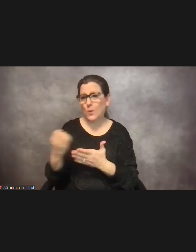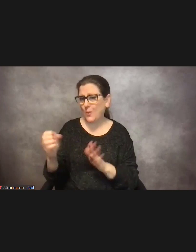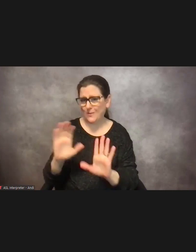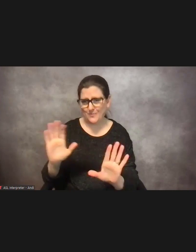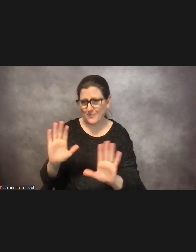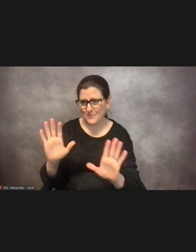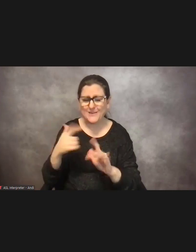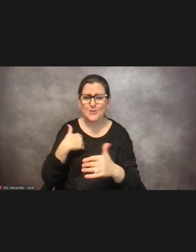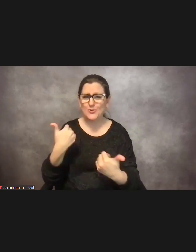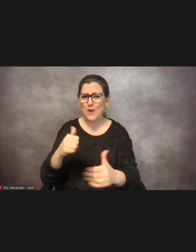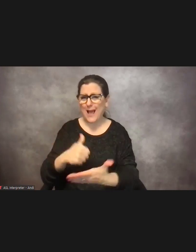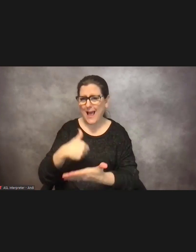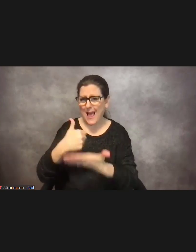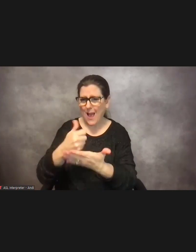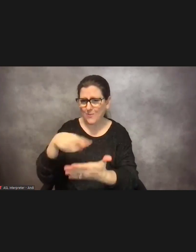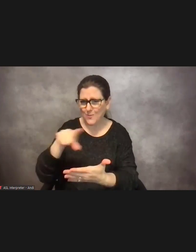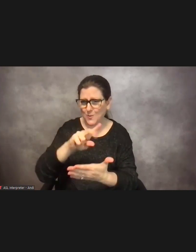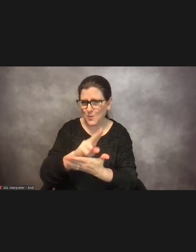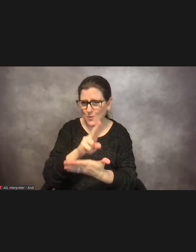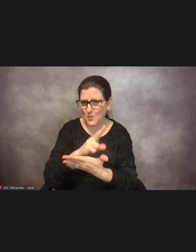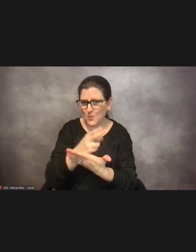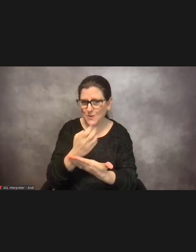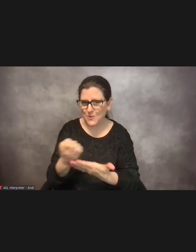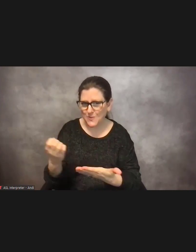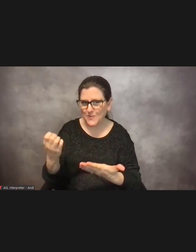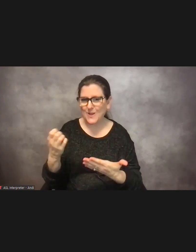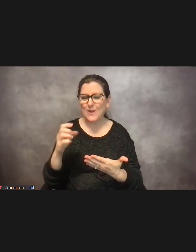We're just try trying to help you use this equipment.